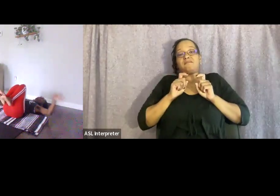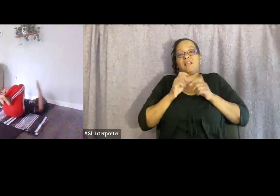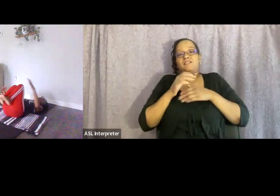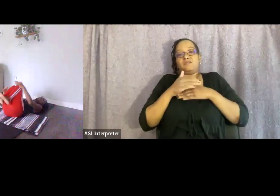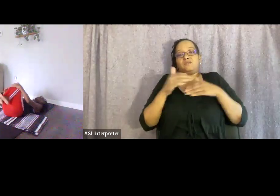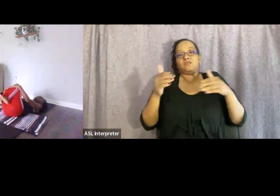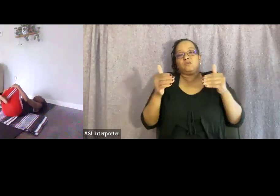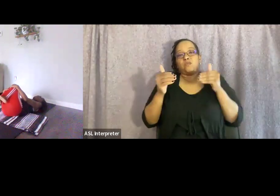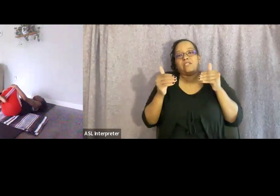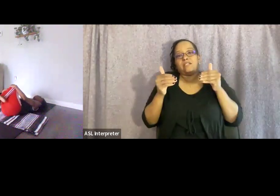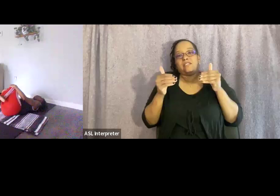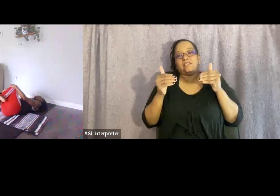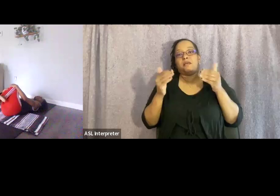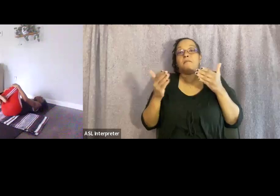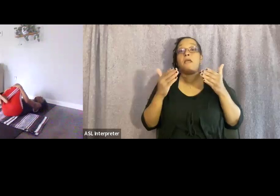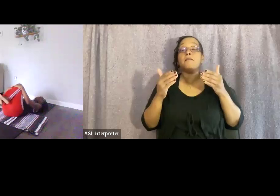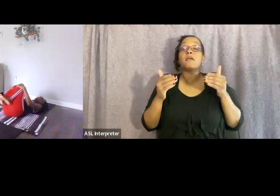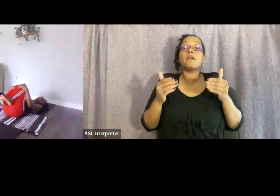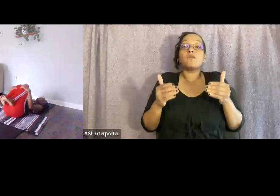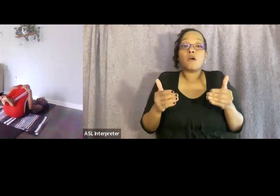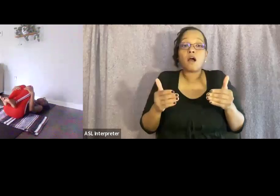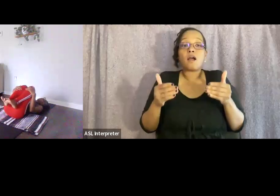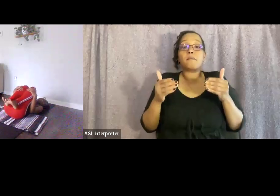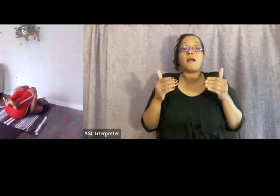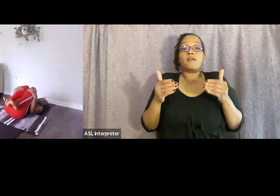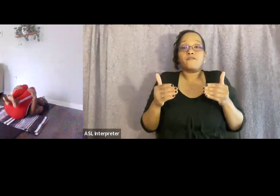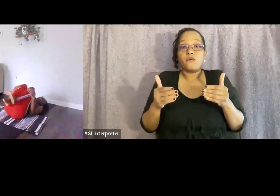You may want to rock back and forth if you're on your back.